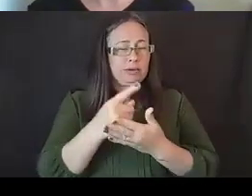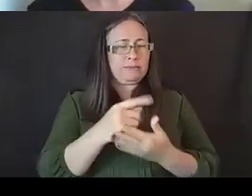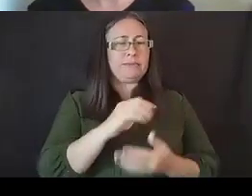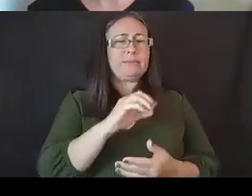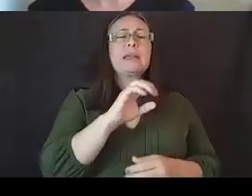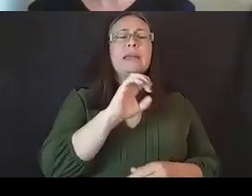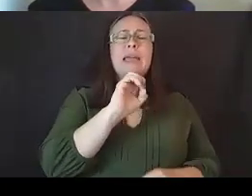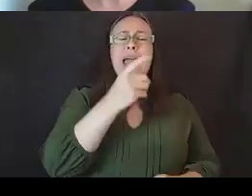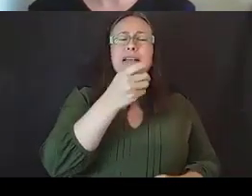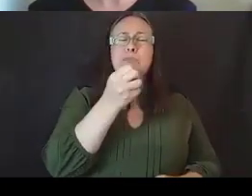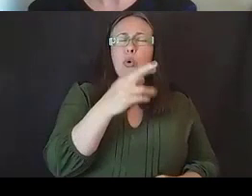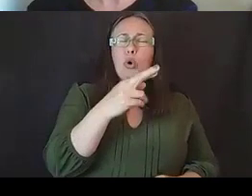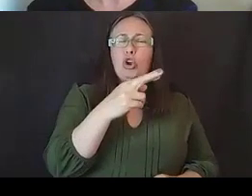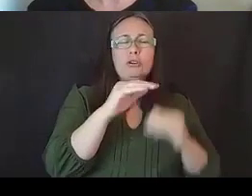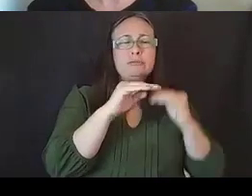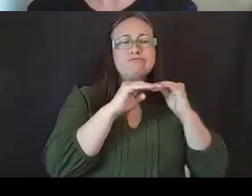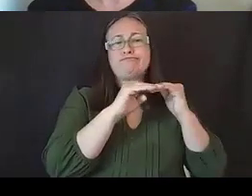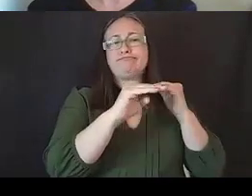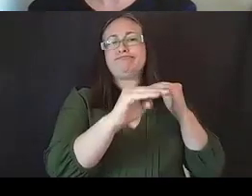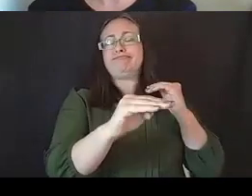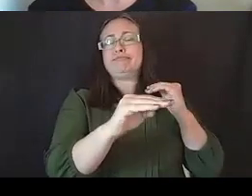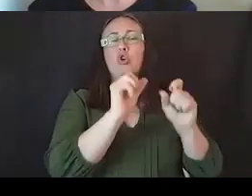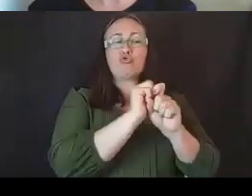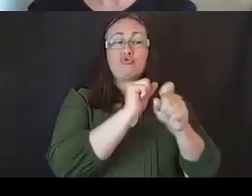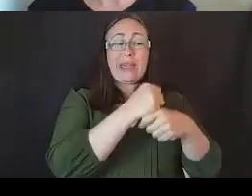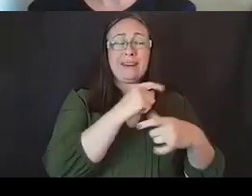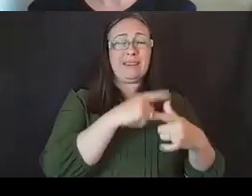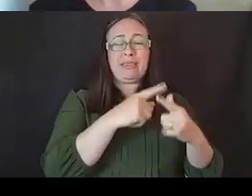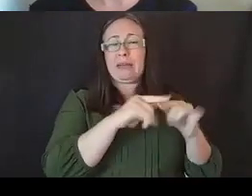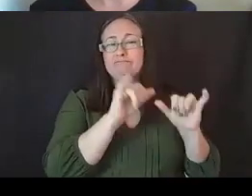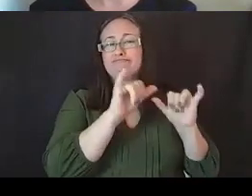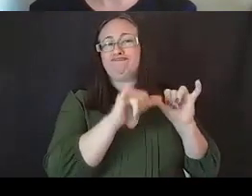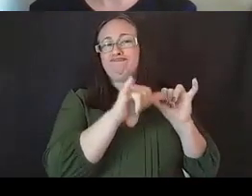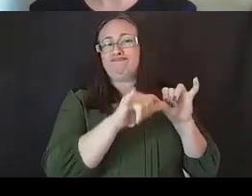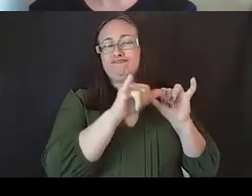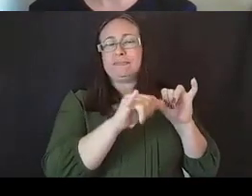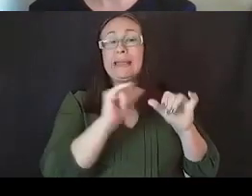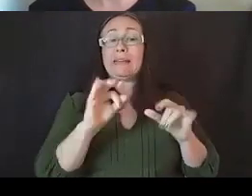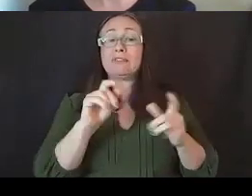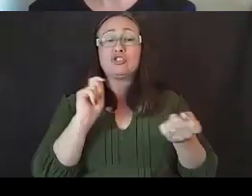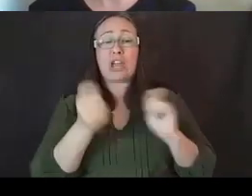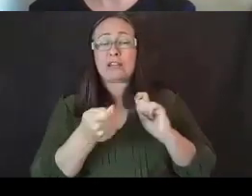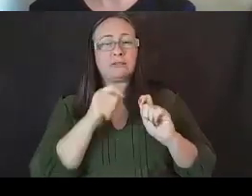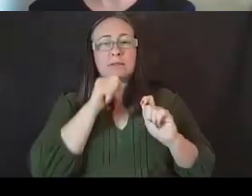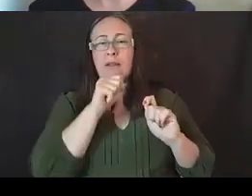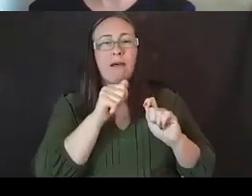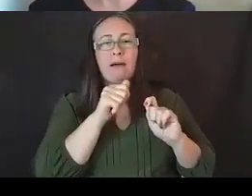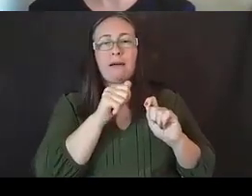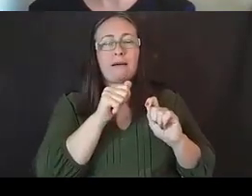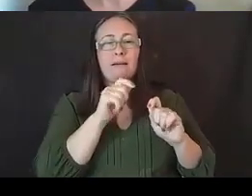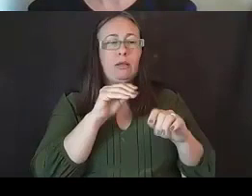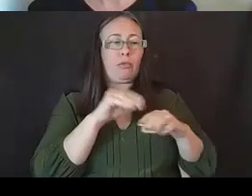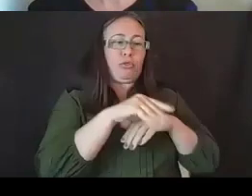For the most part, they're created and then if something changes it's not going to be reflected in these files. So they're really here for convenience